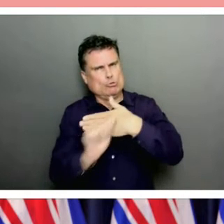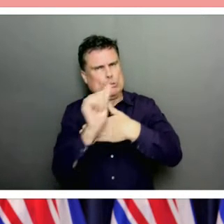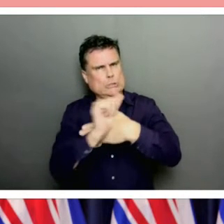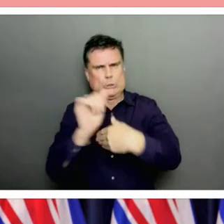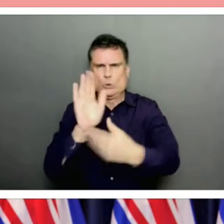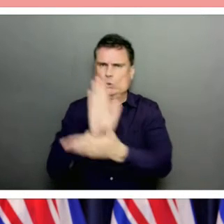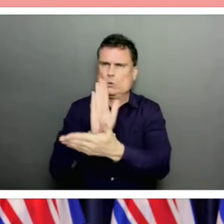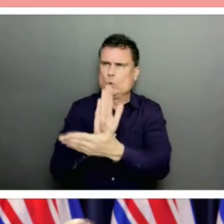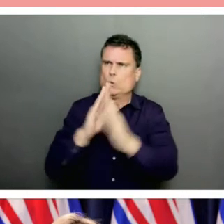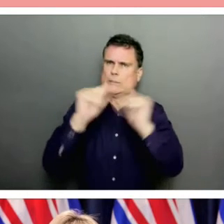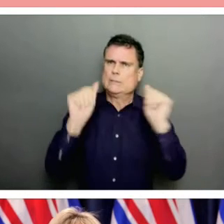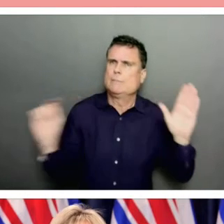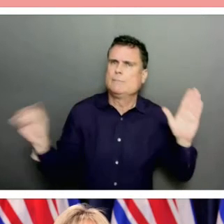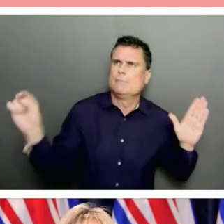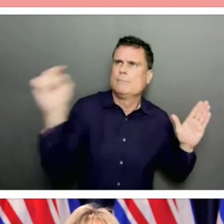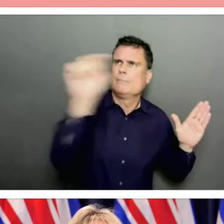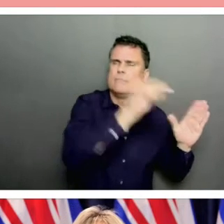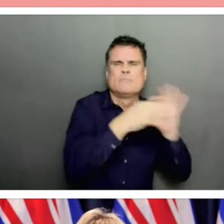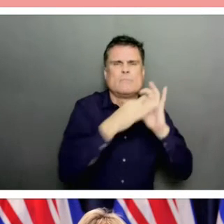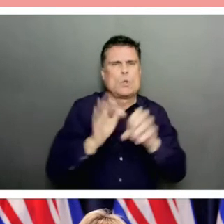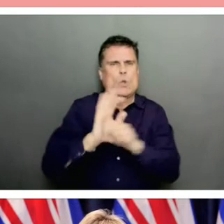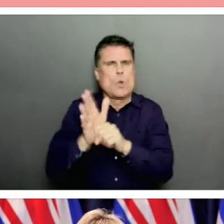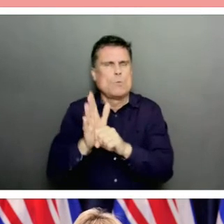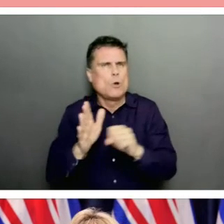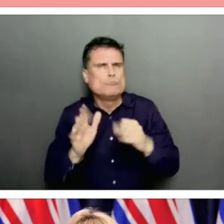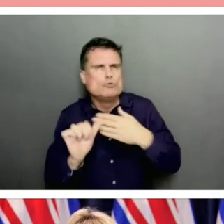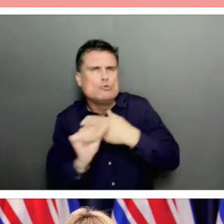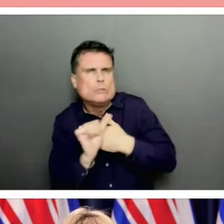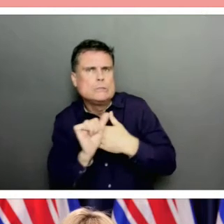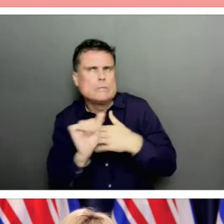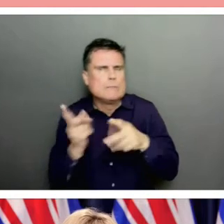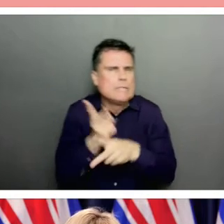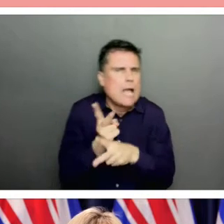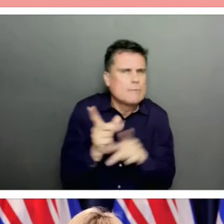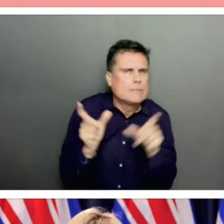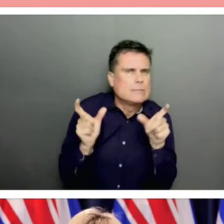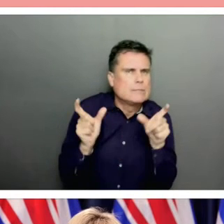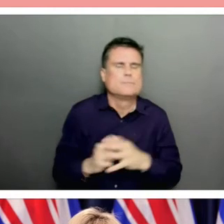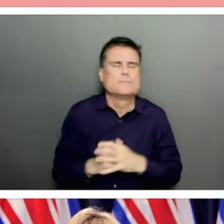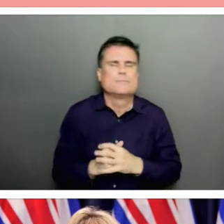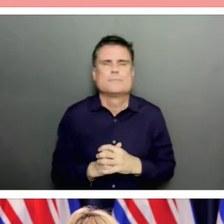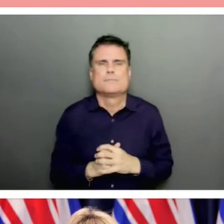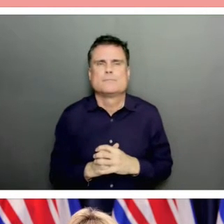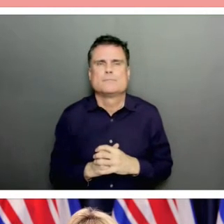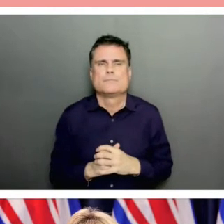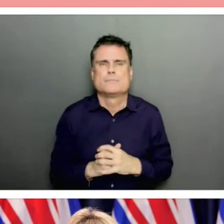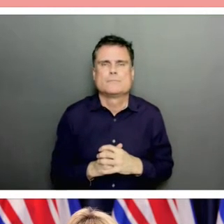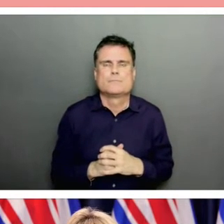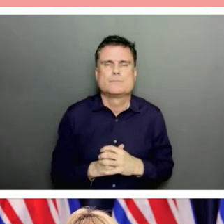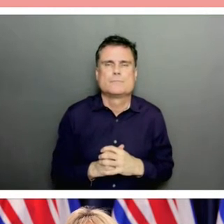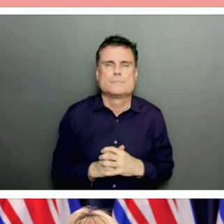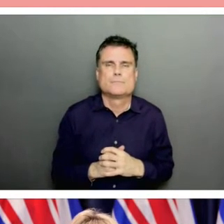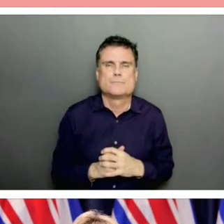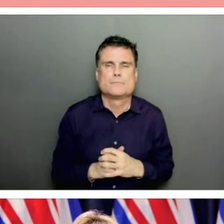Having said that, this is something that we have taken very seriously from the very beginning. The importance